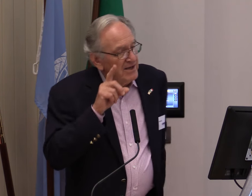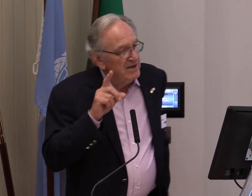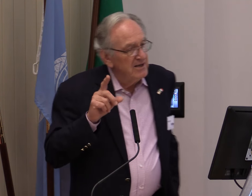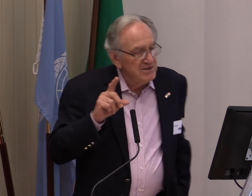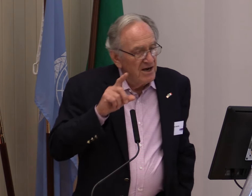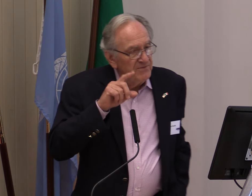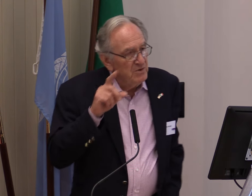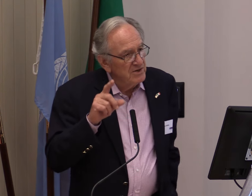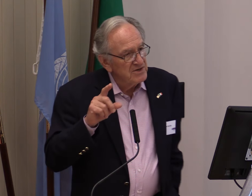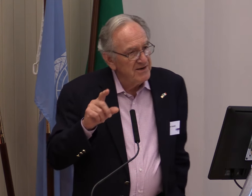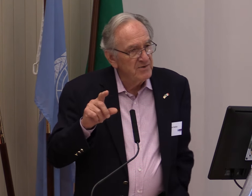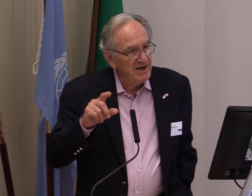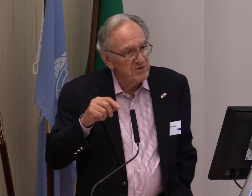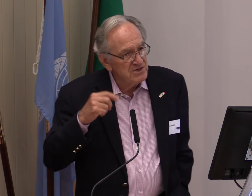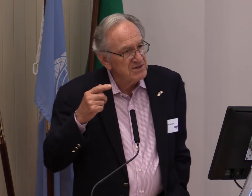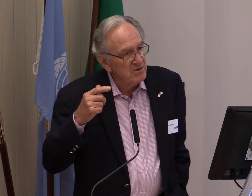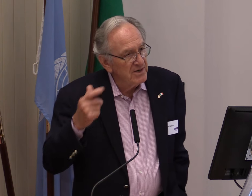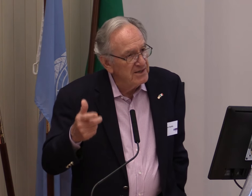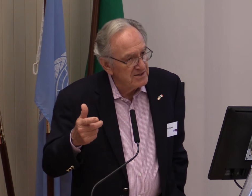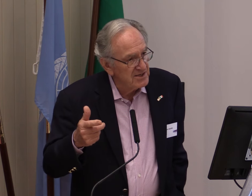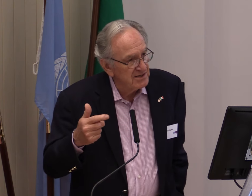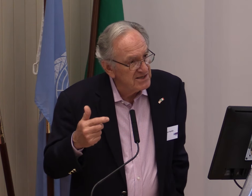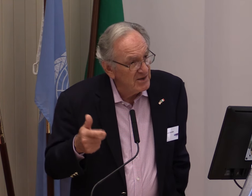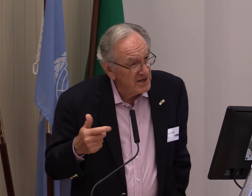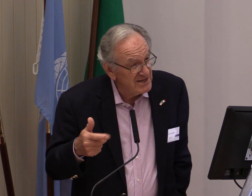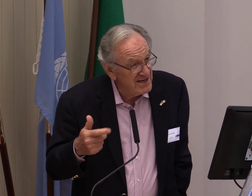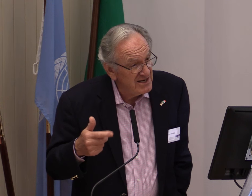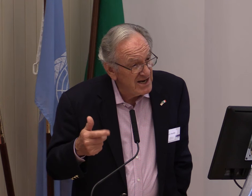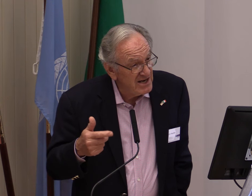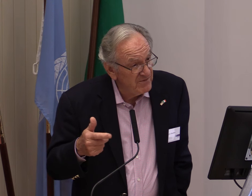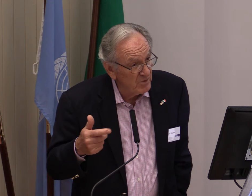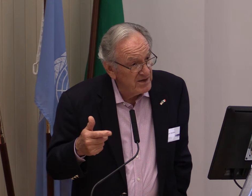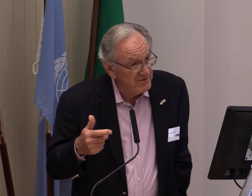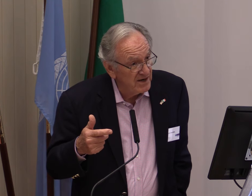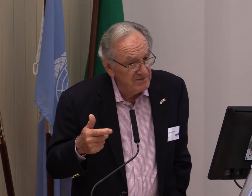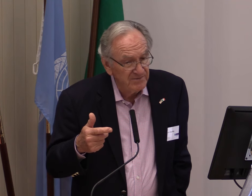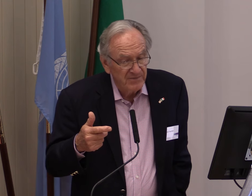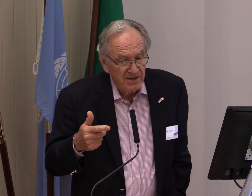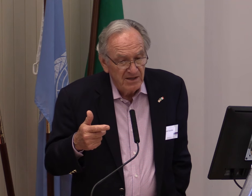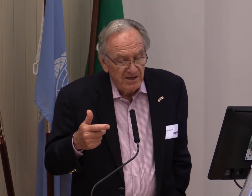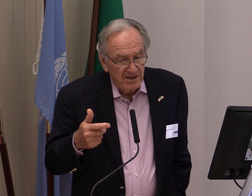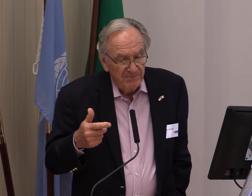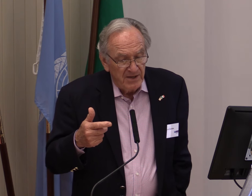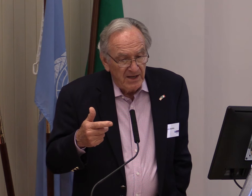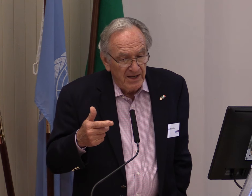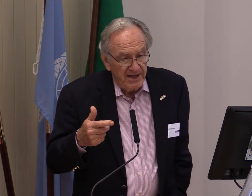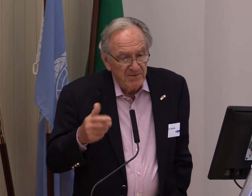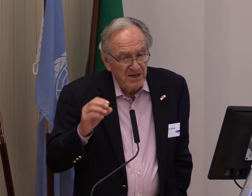And then a few years after that, I was just going into the Senate, it's now 1984 85, I